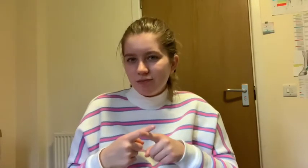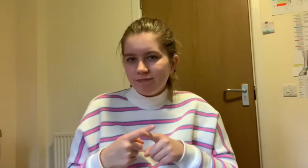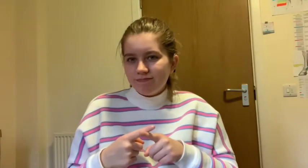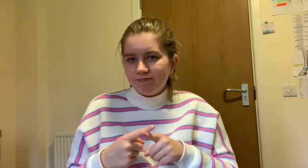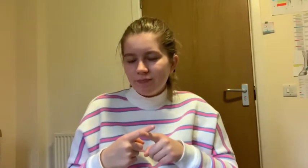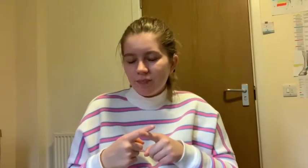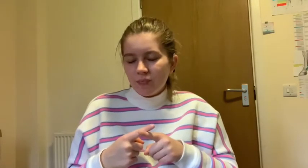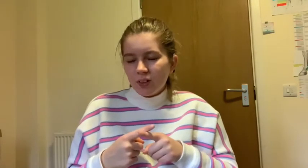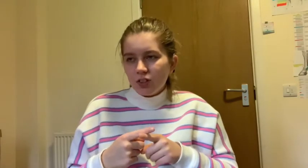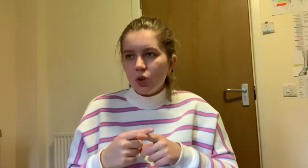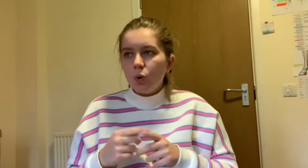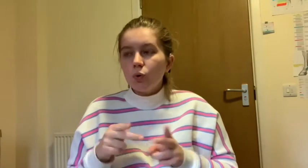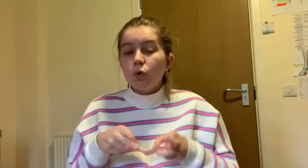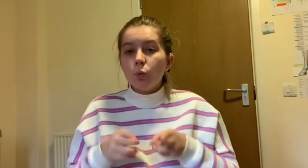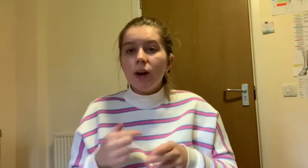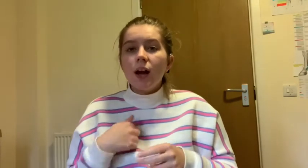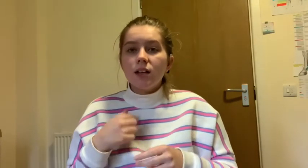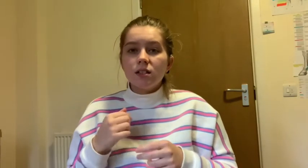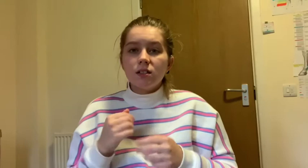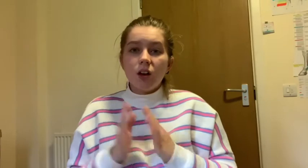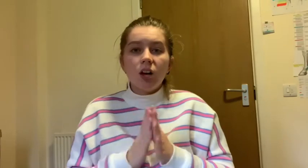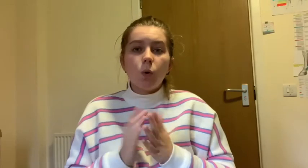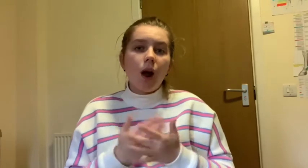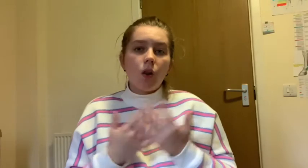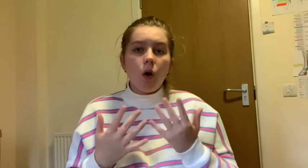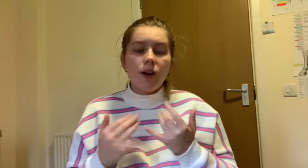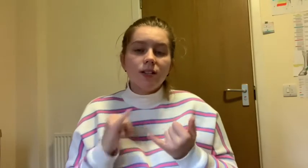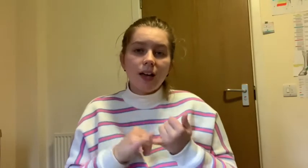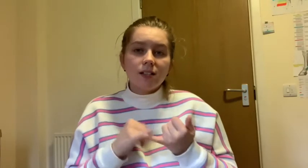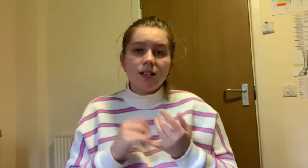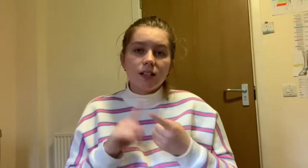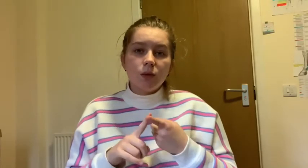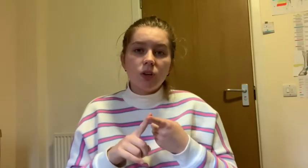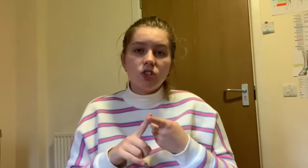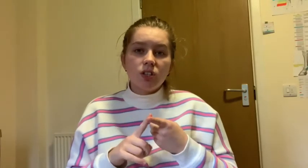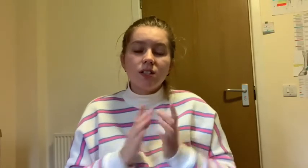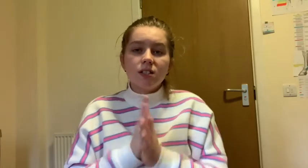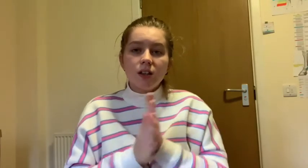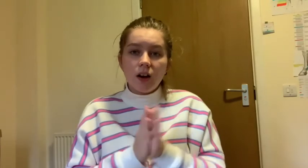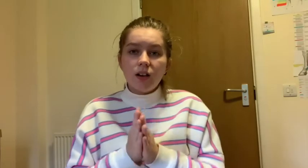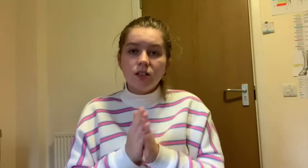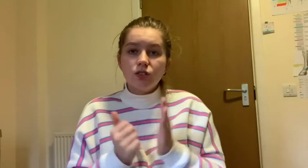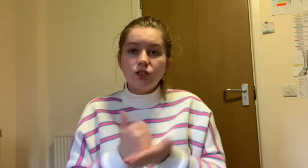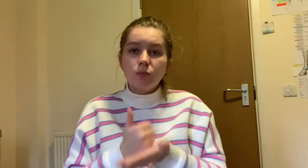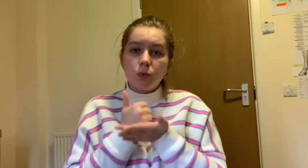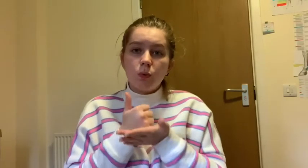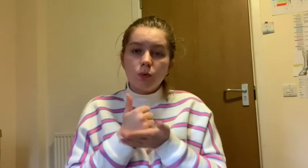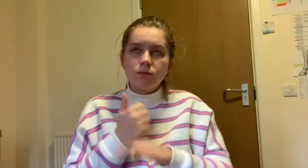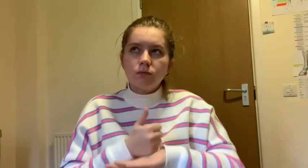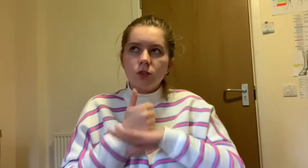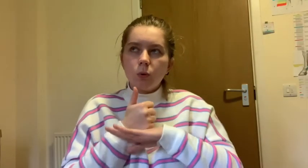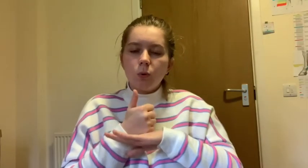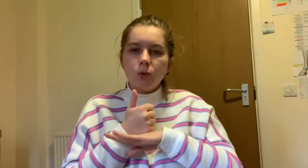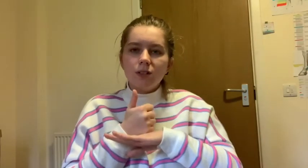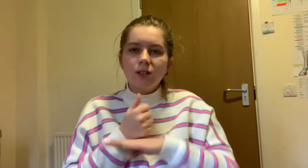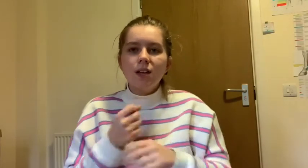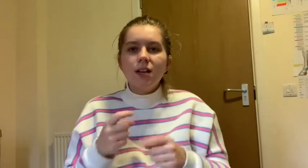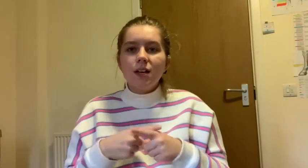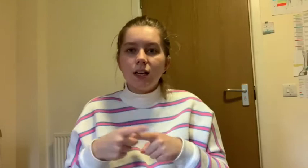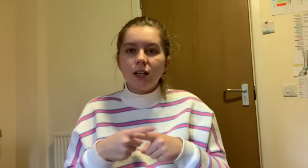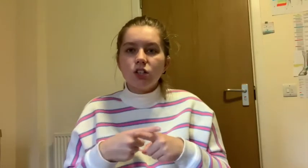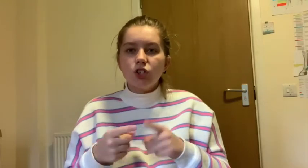So the way I tend to sign the most is SSE (sign support english)